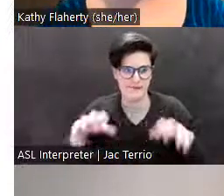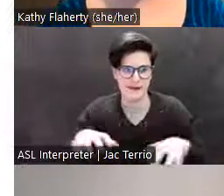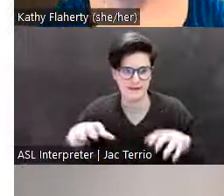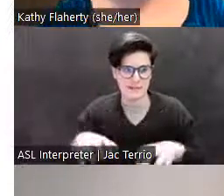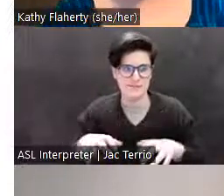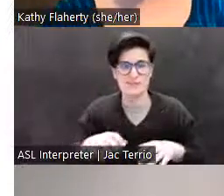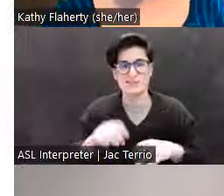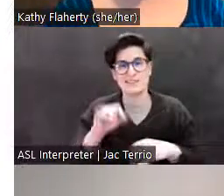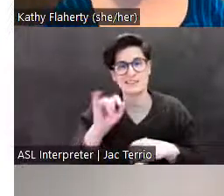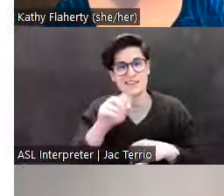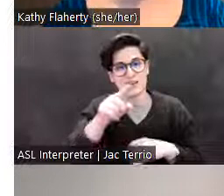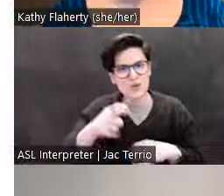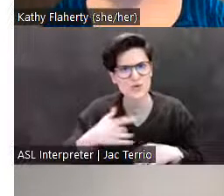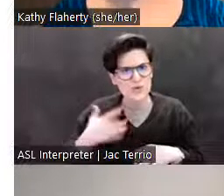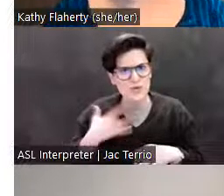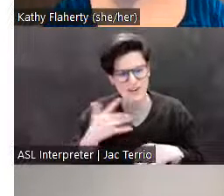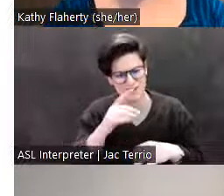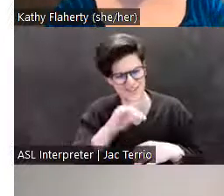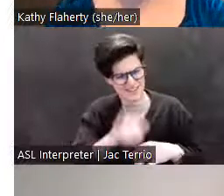and you thought of something else that could also be considered.